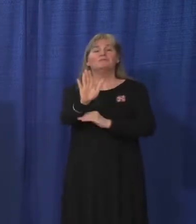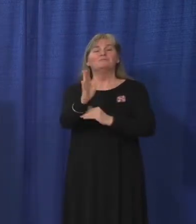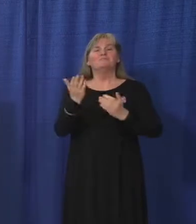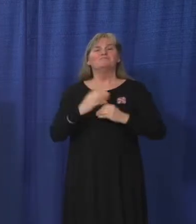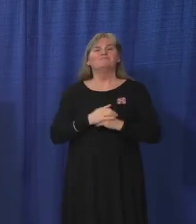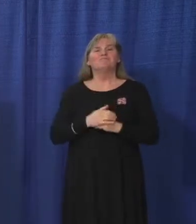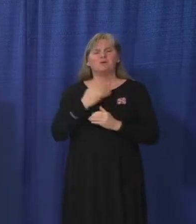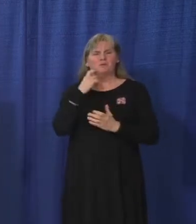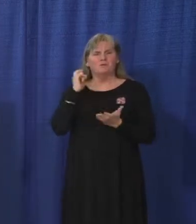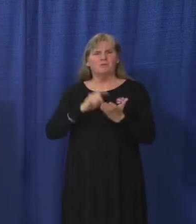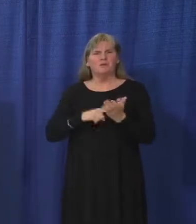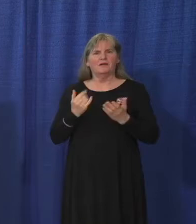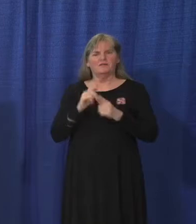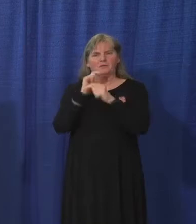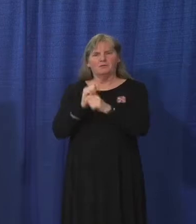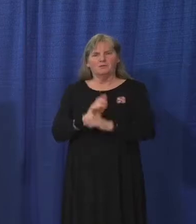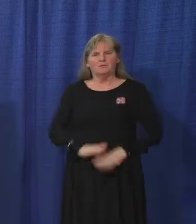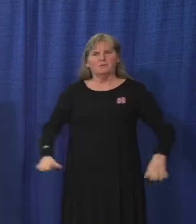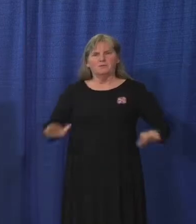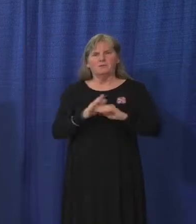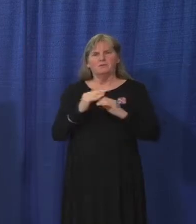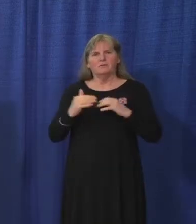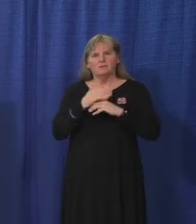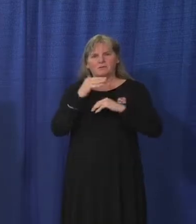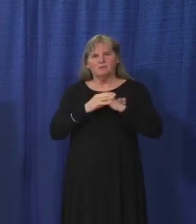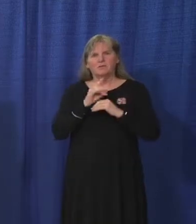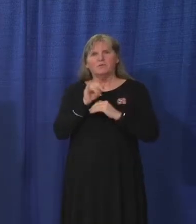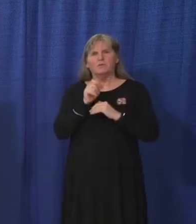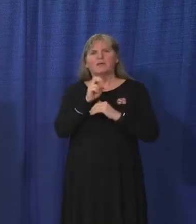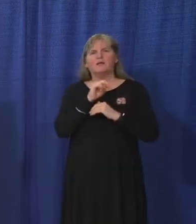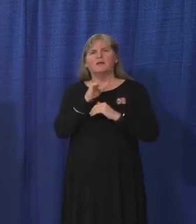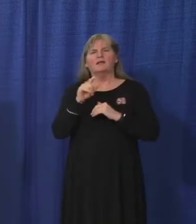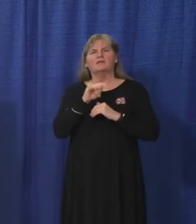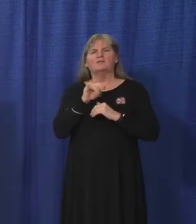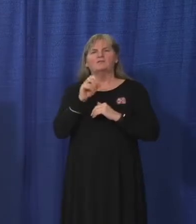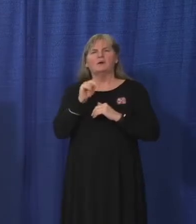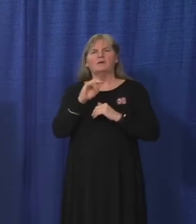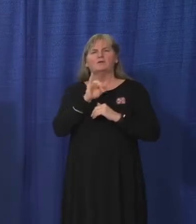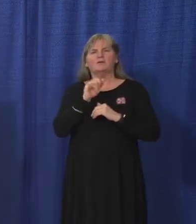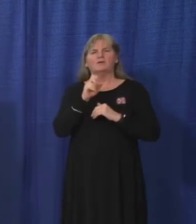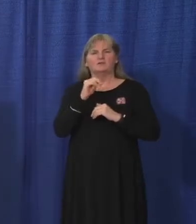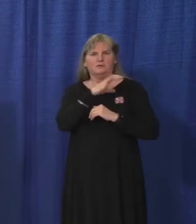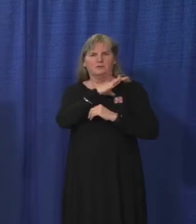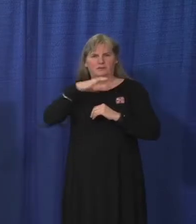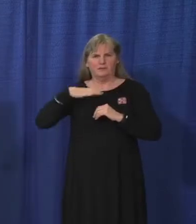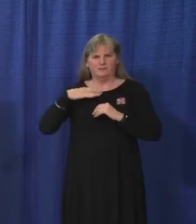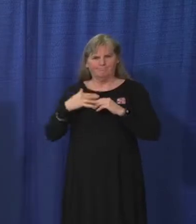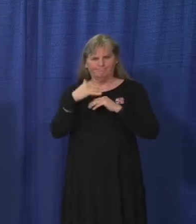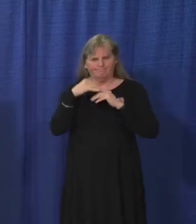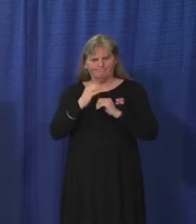territories of the first nations. It's been a year of unprecedented challenges for a